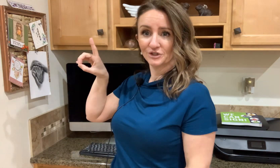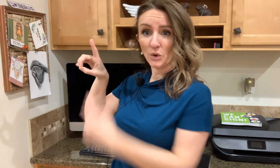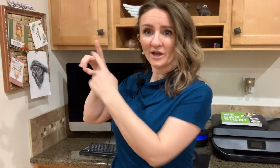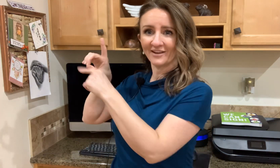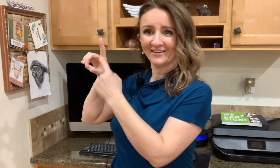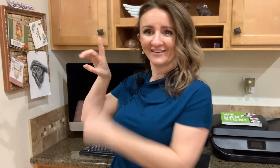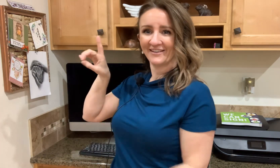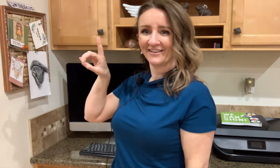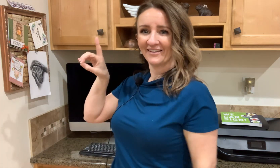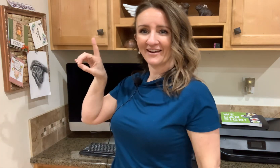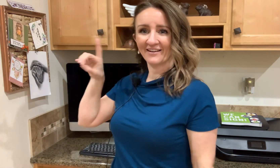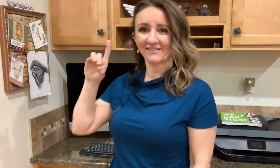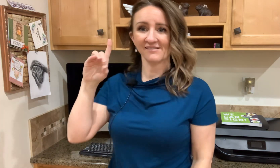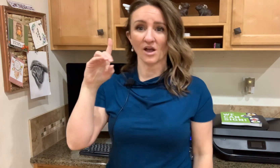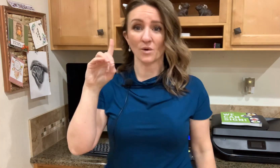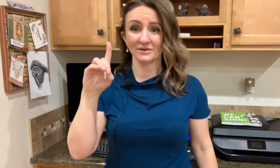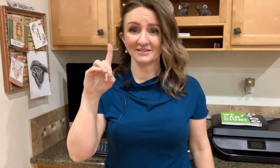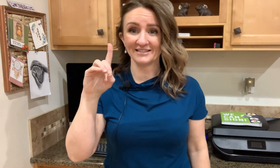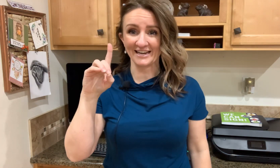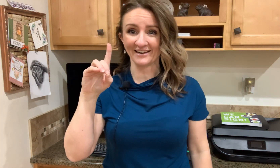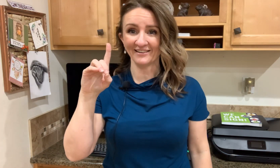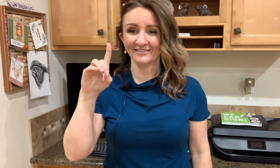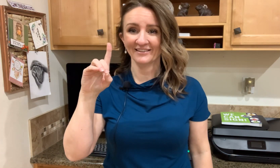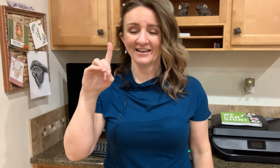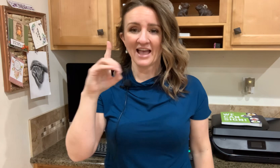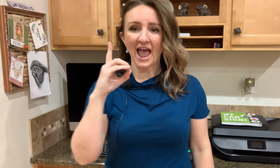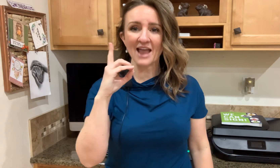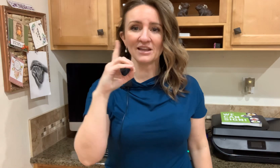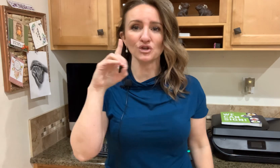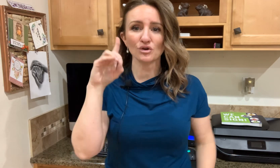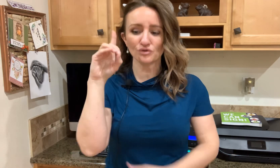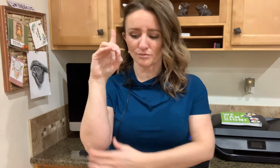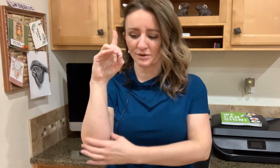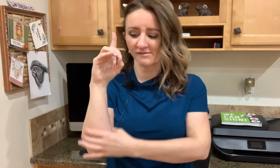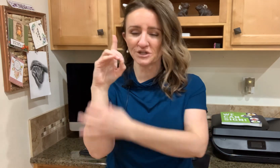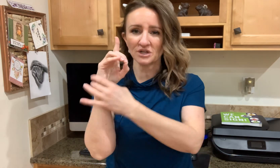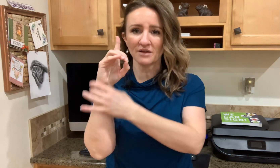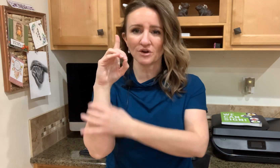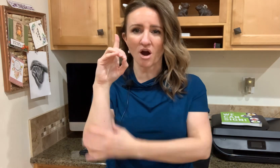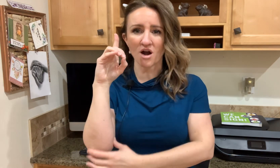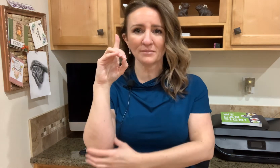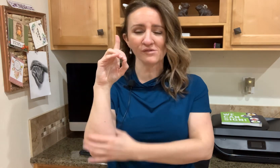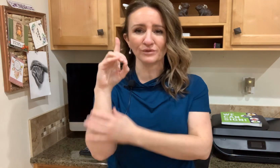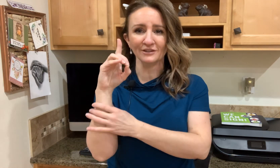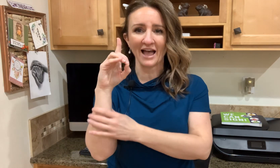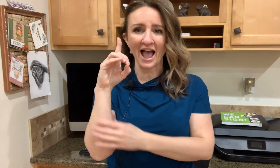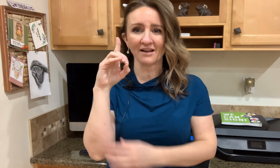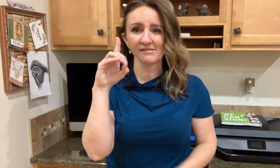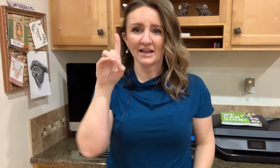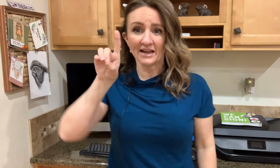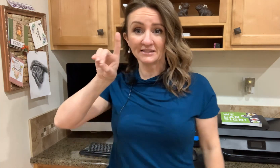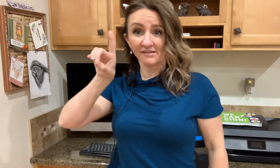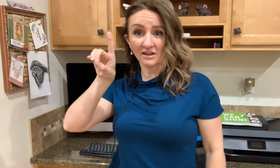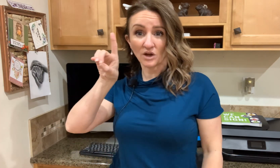donut. So D. The position of your arm is relaxed it doesn't go like